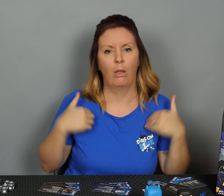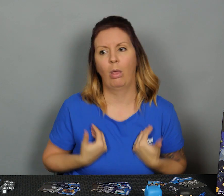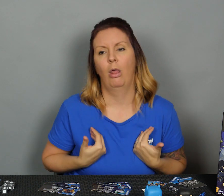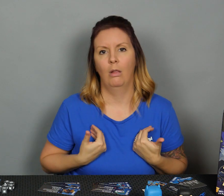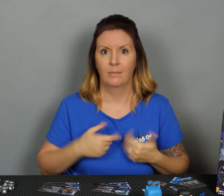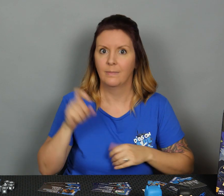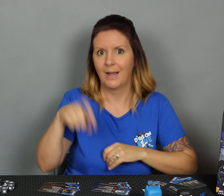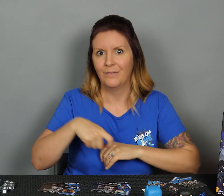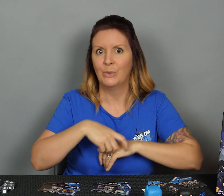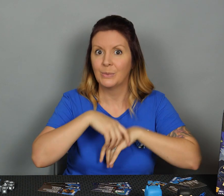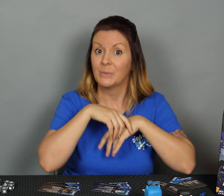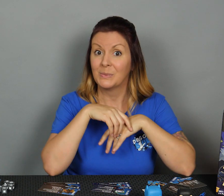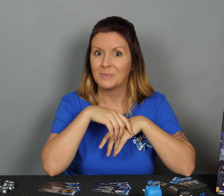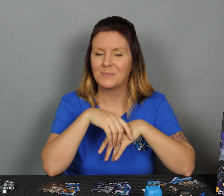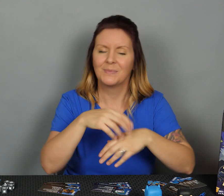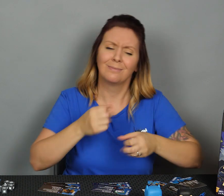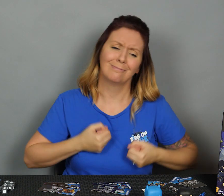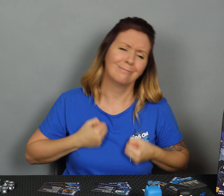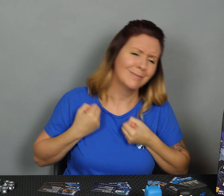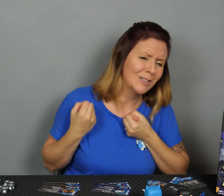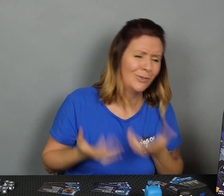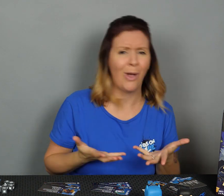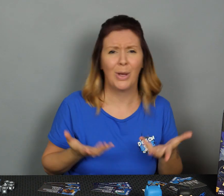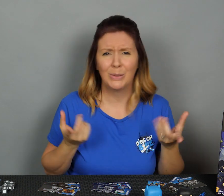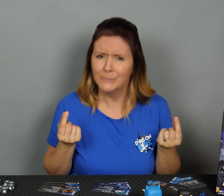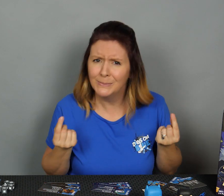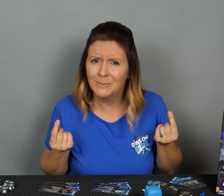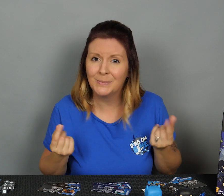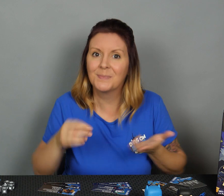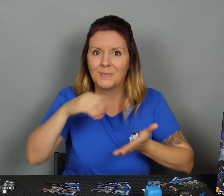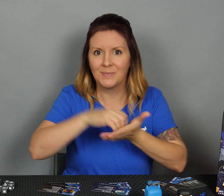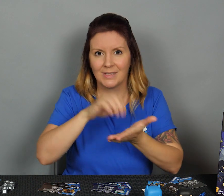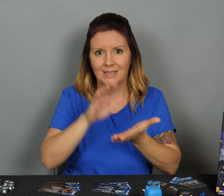After that, that character is still exhausted like the other characters.